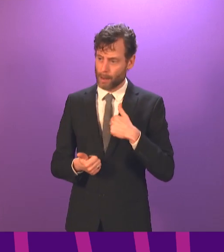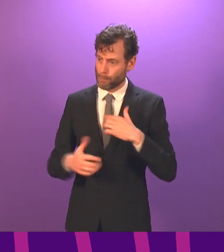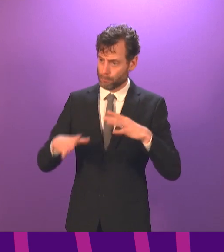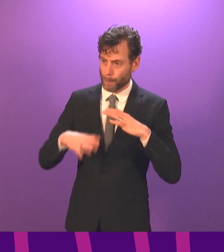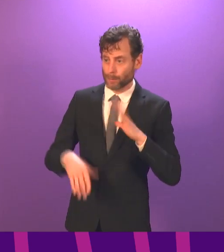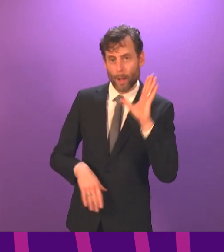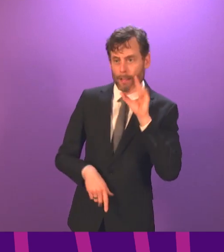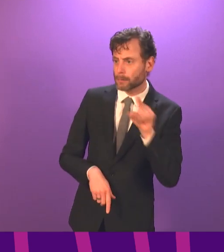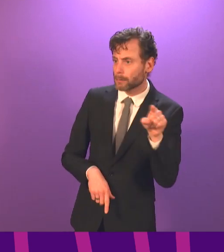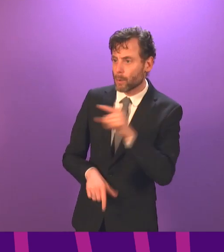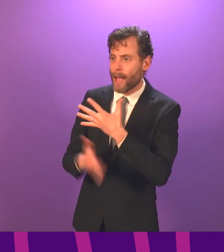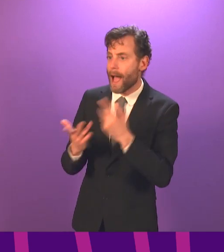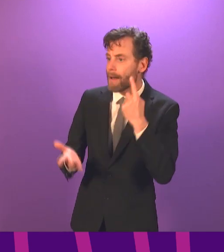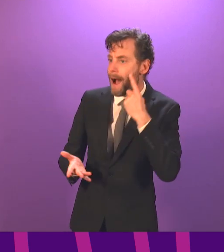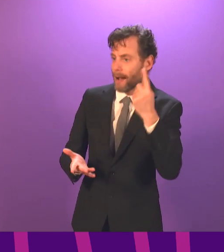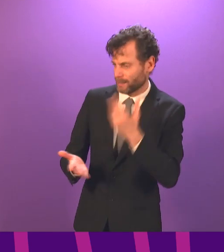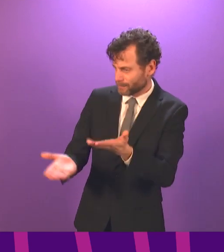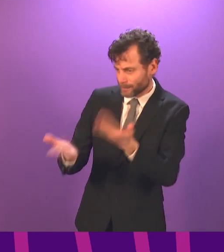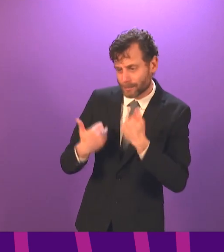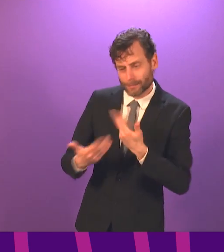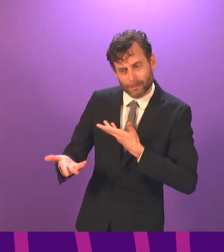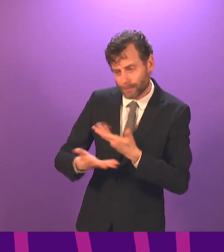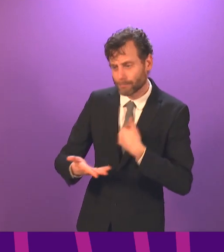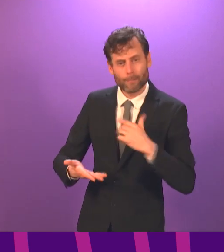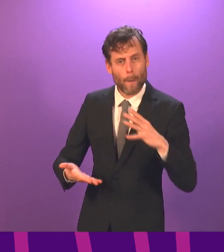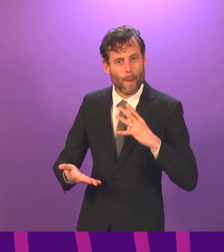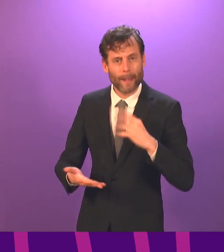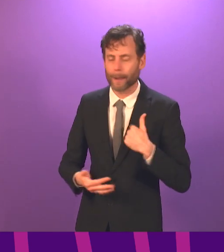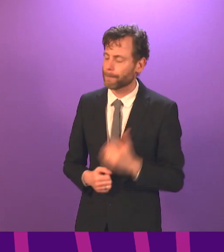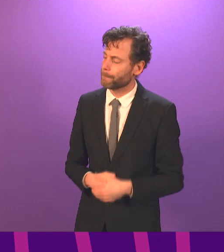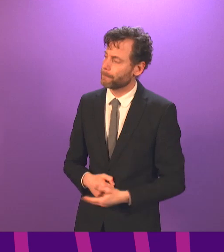of all parties if they have further ideas that they think that we should take on board. James Kelly (Glasgow) (Lab):